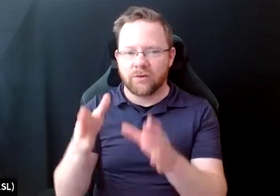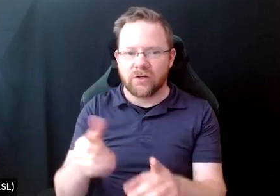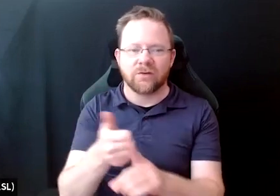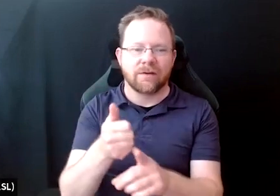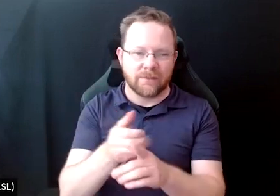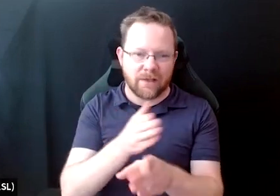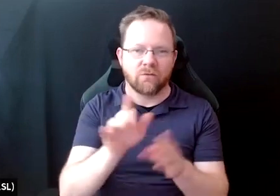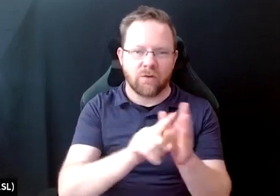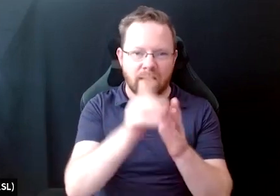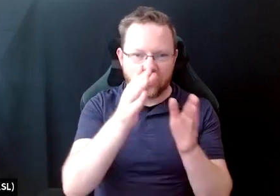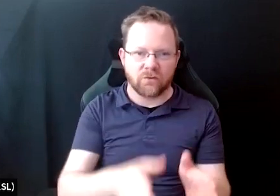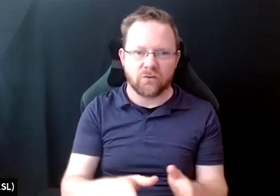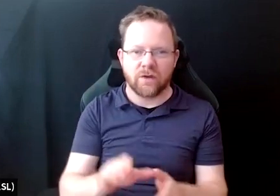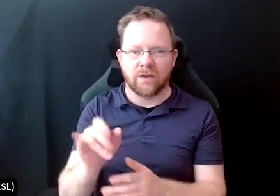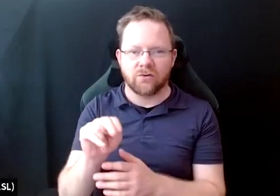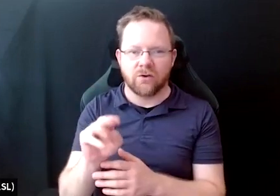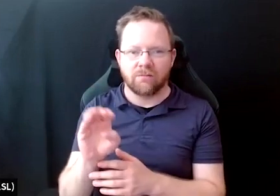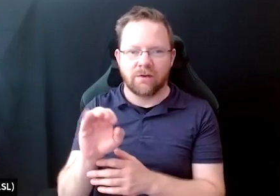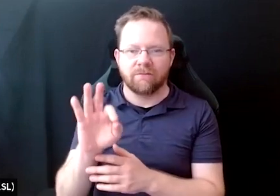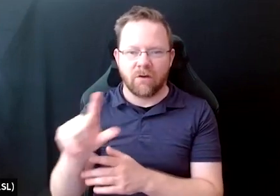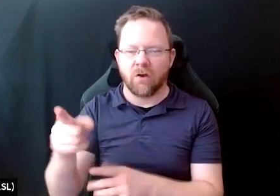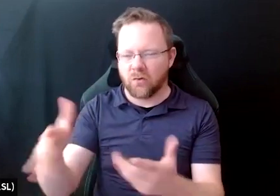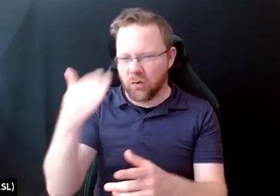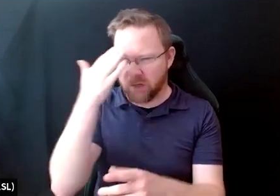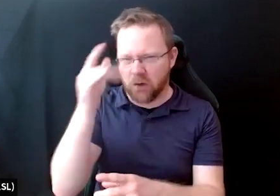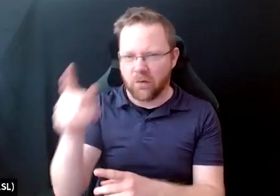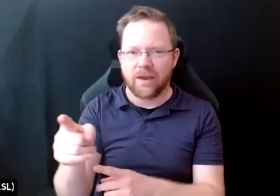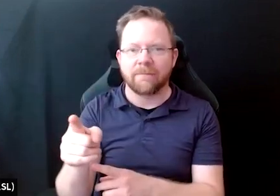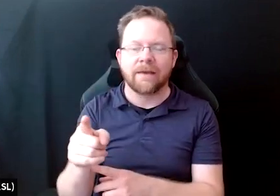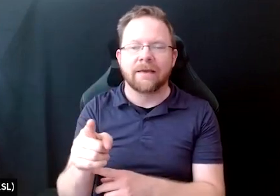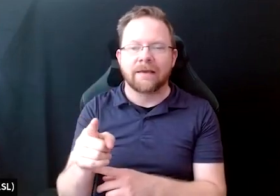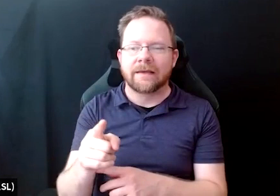John McFall, that you are familiar with, he's orthopedic and trauma surgeon